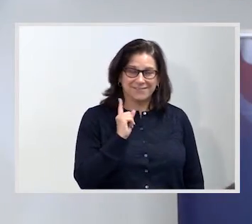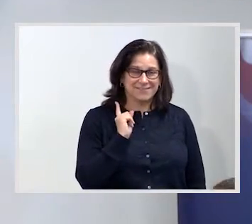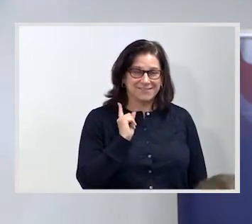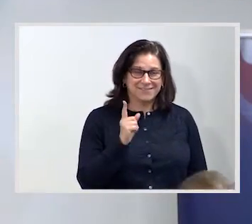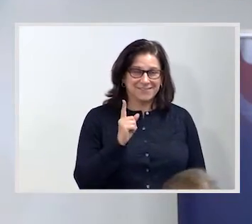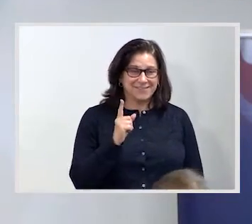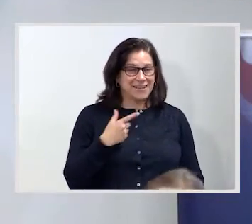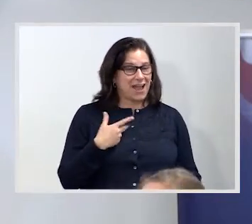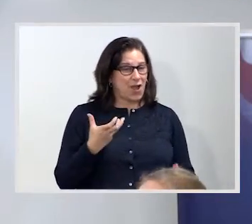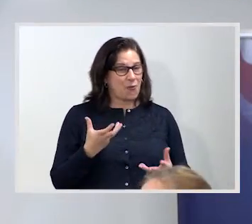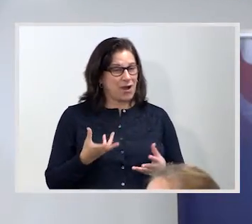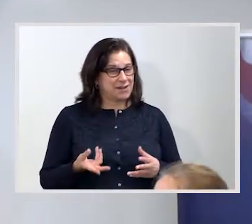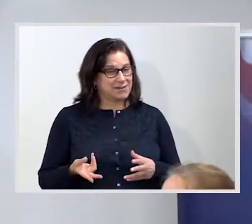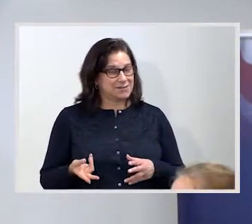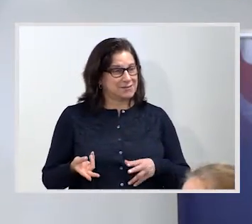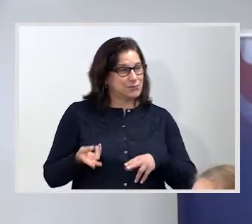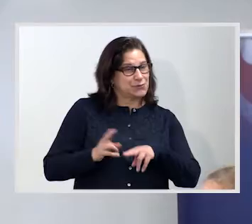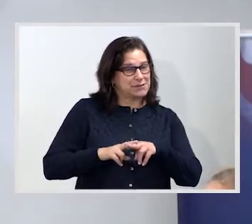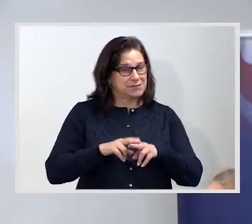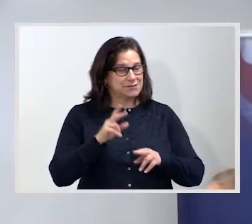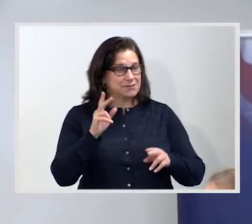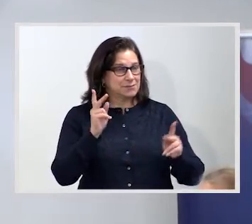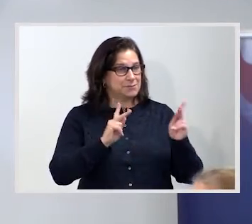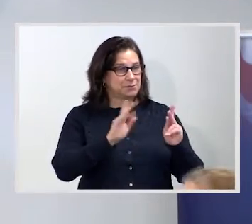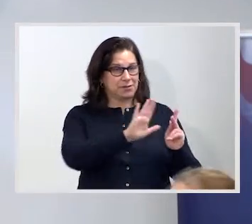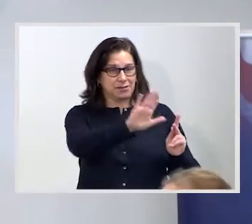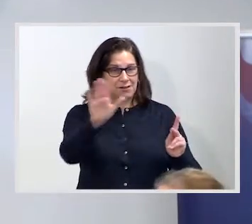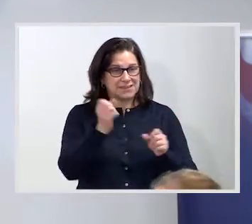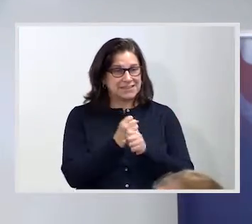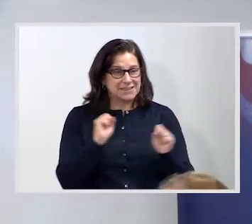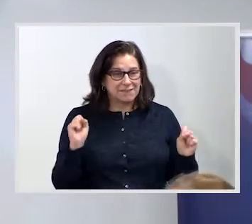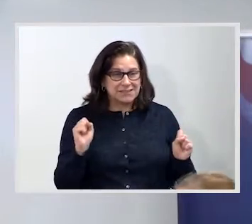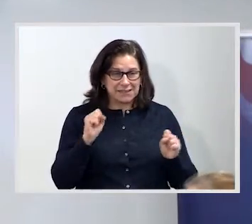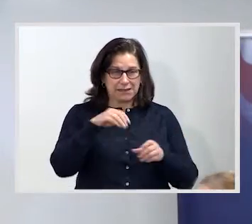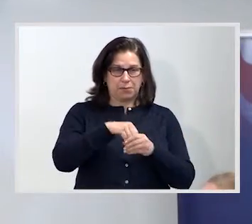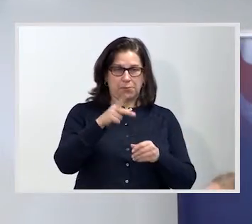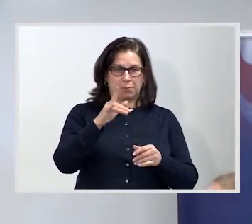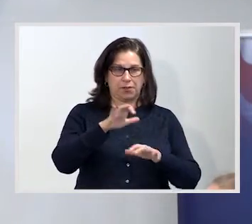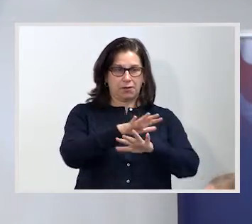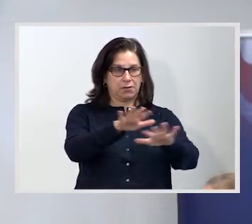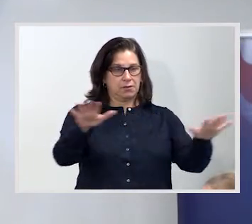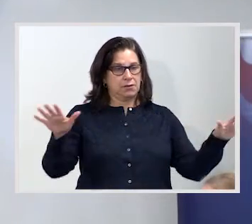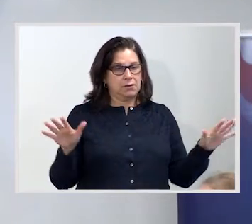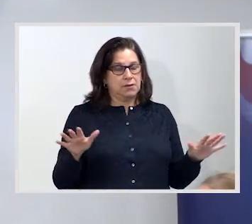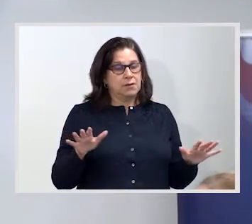NOT JUST FROM THE CLUSTER AGENCIES I WILL TALK ABOUT, BUT GOOD INVESTMENTS AND SMART INVESTMENTS IN MENTAL HEALTH